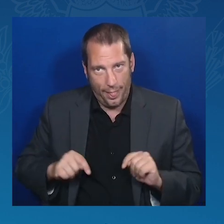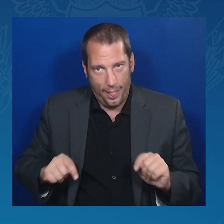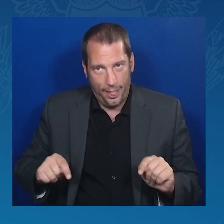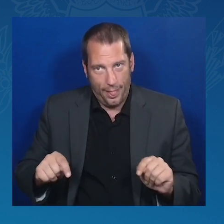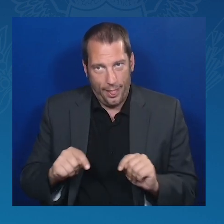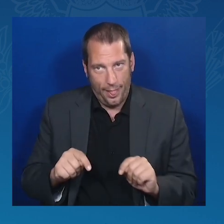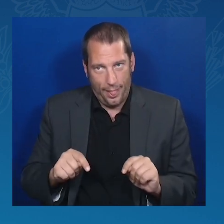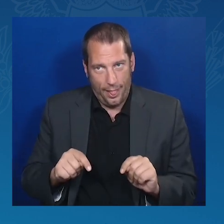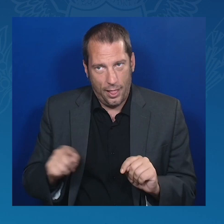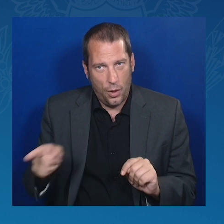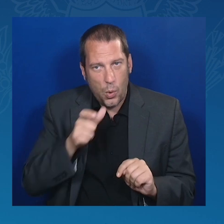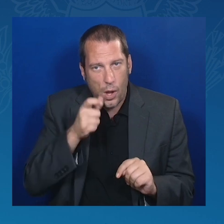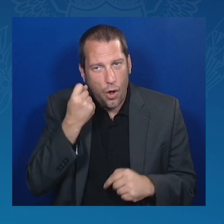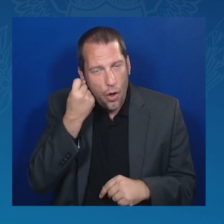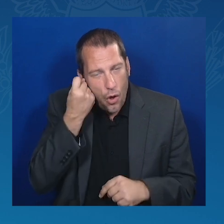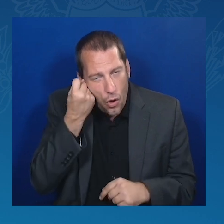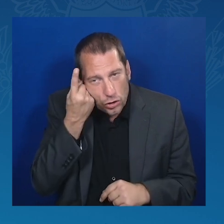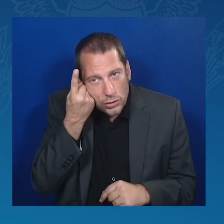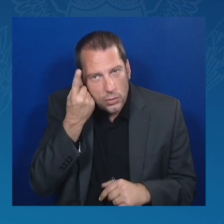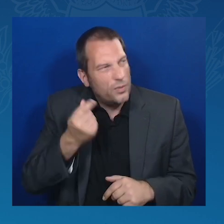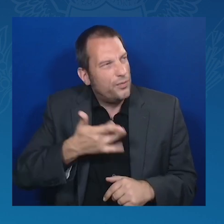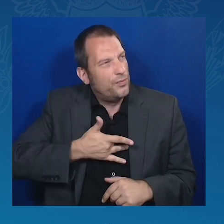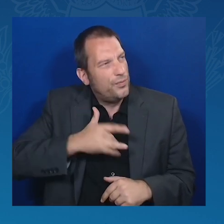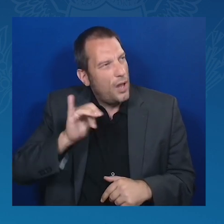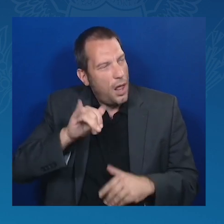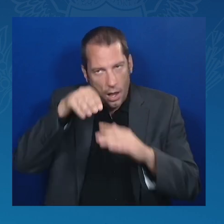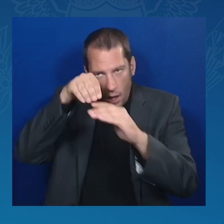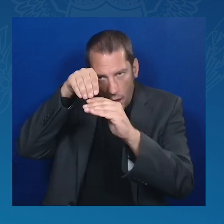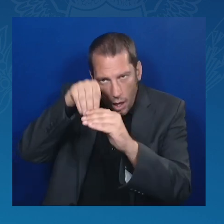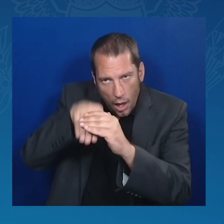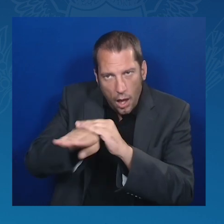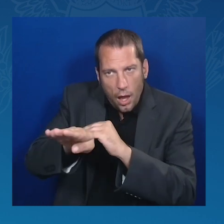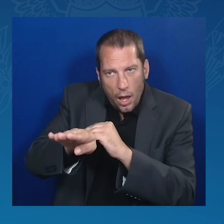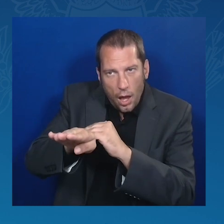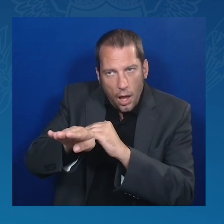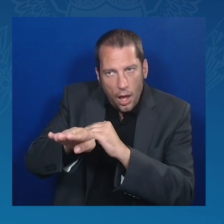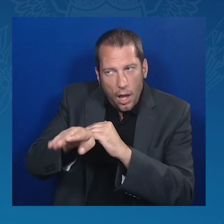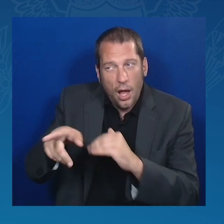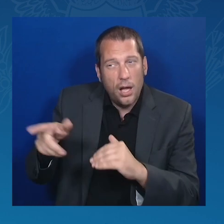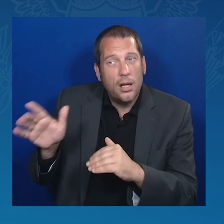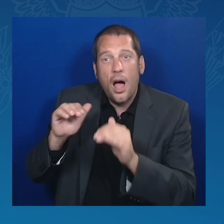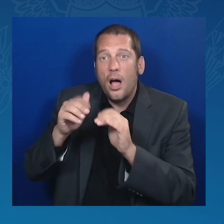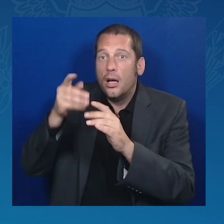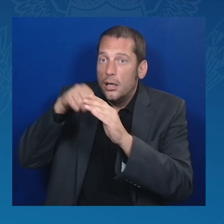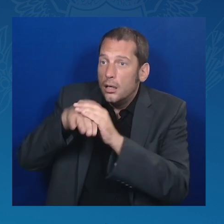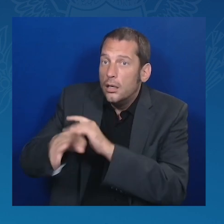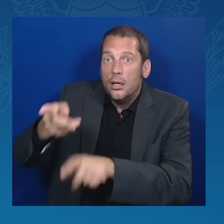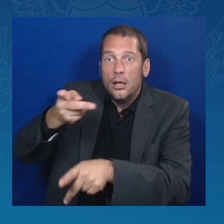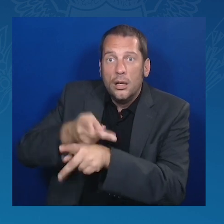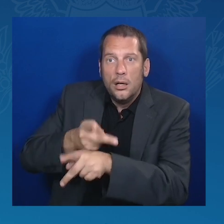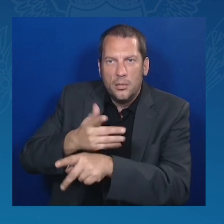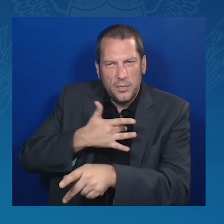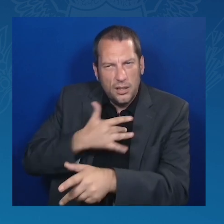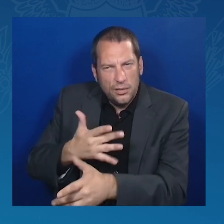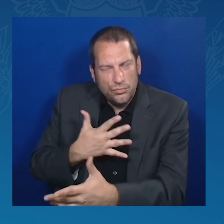and they do it in a way that is loving. They do it in a way that creates a safe place for people to go.